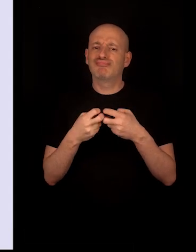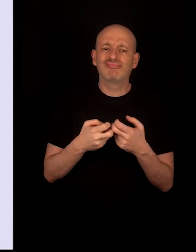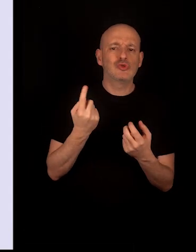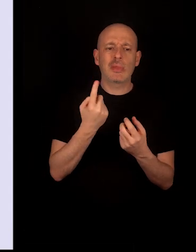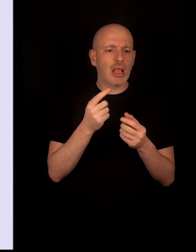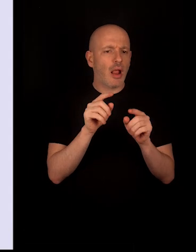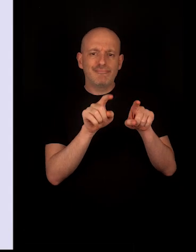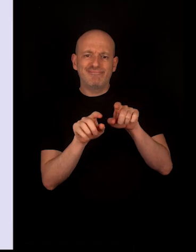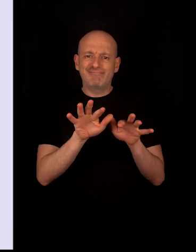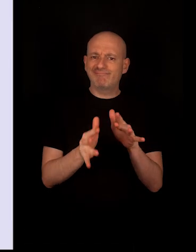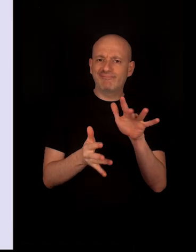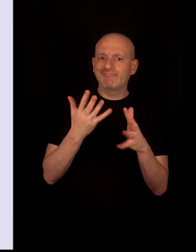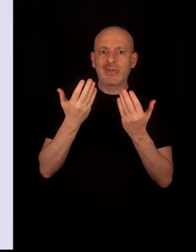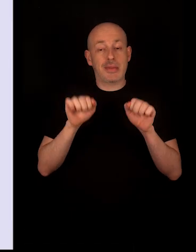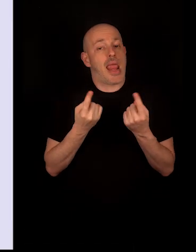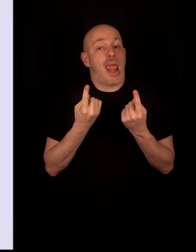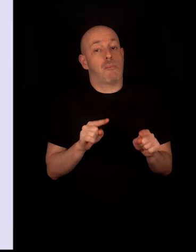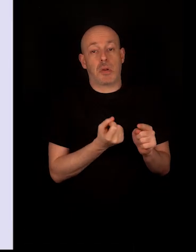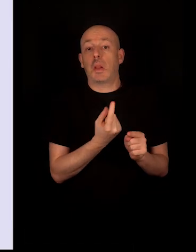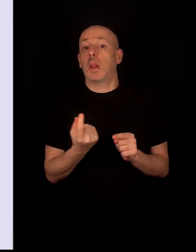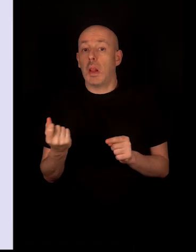if something is not working, it can happen sometimes